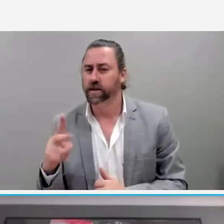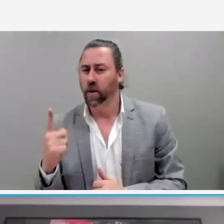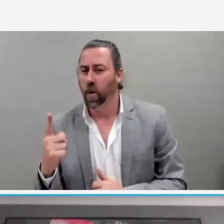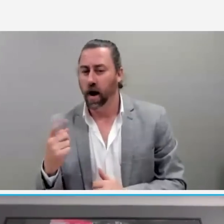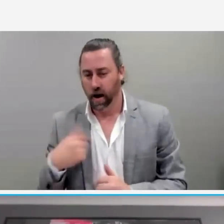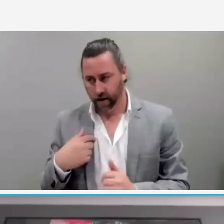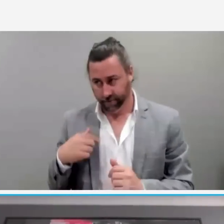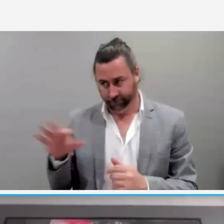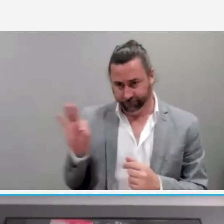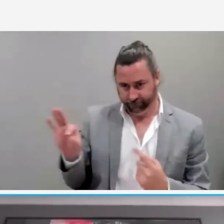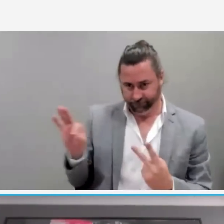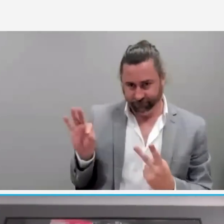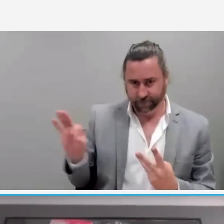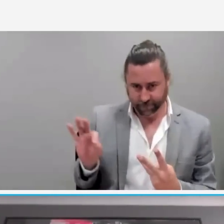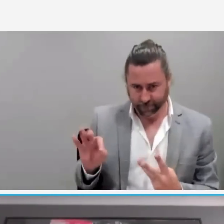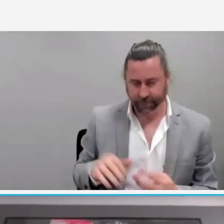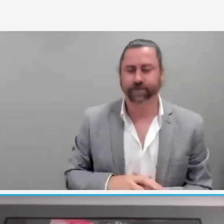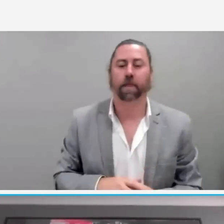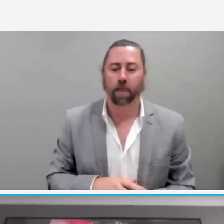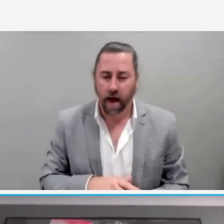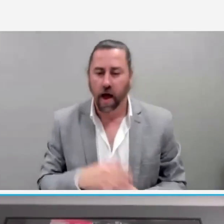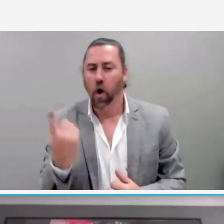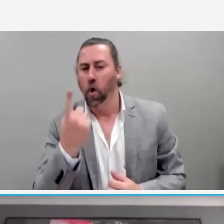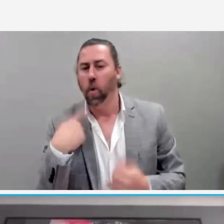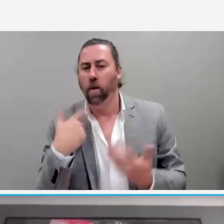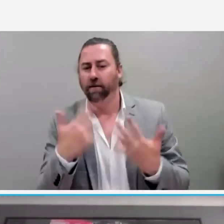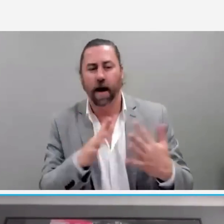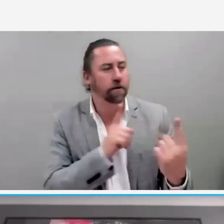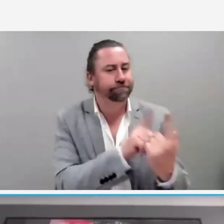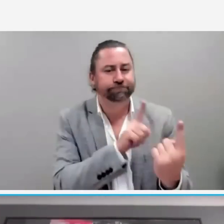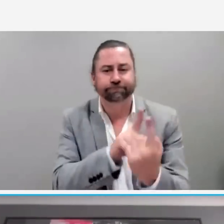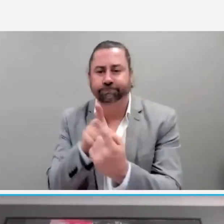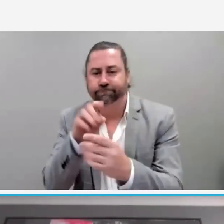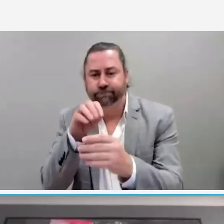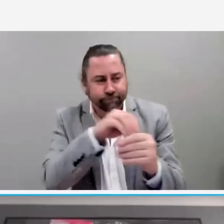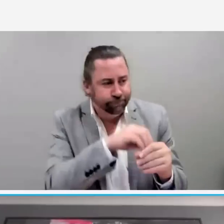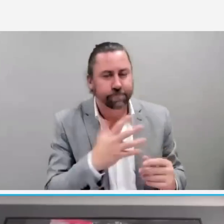consultation to date with stakeholders within the aged care sector including older Australians,